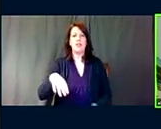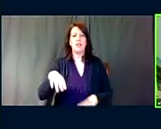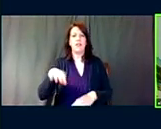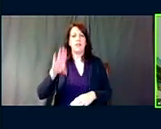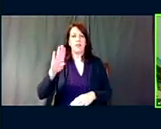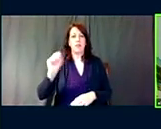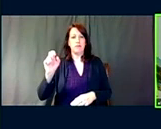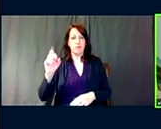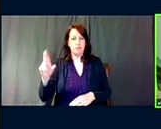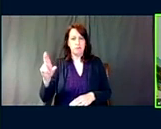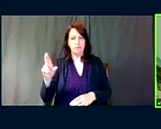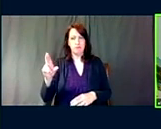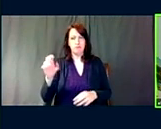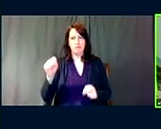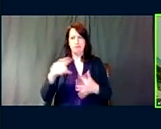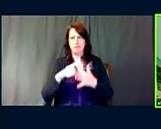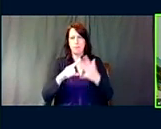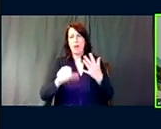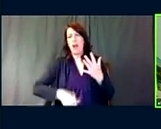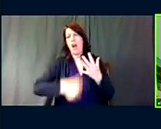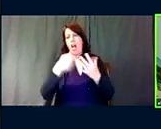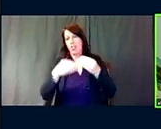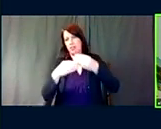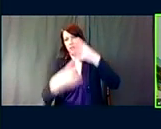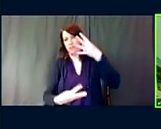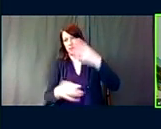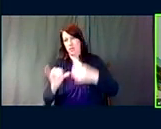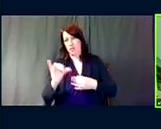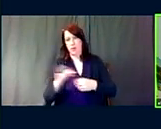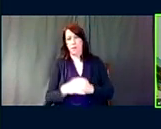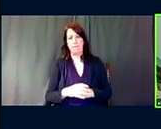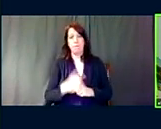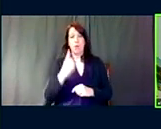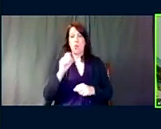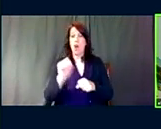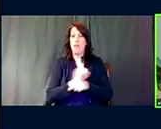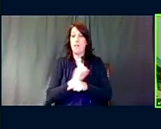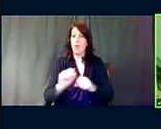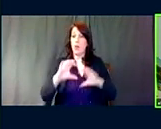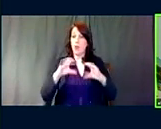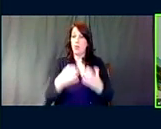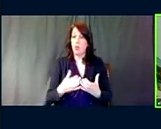SCIENCE RESEARCH INITIATIVES BUT THERE HAVE BEEN OTHERS. AND SO ONE OF THE WORKIN GROUPS